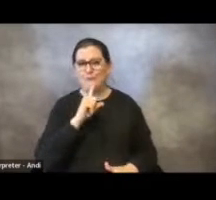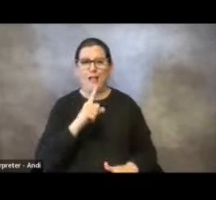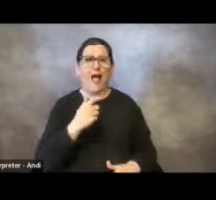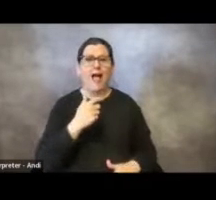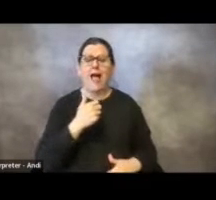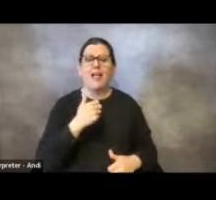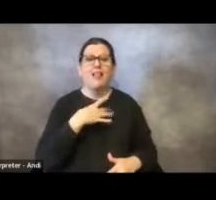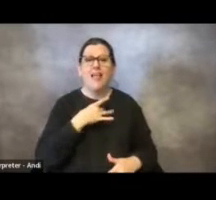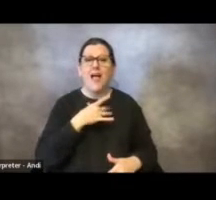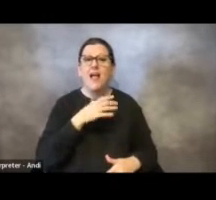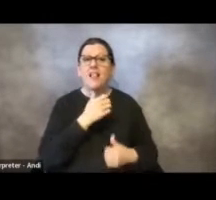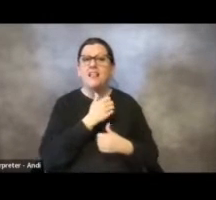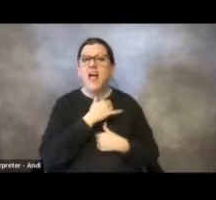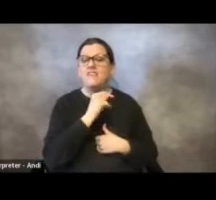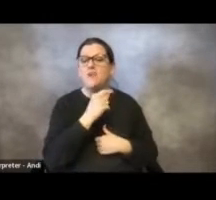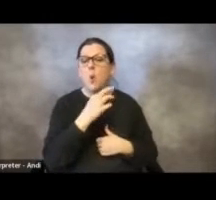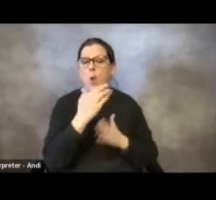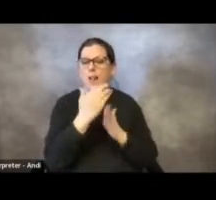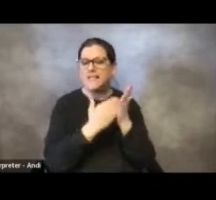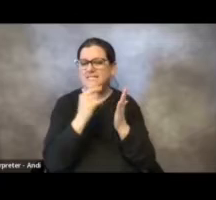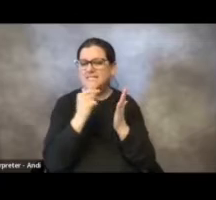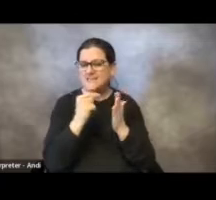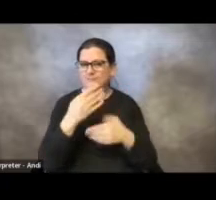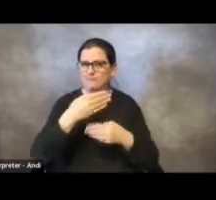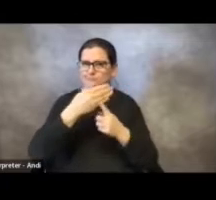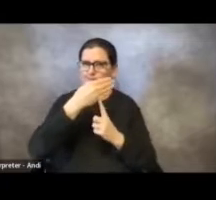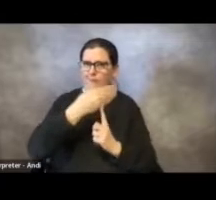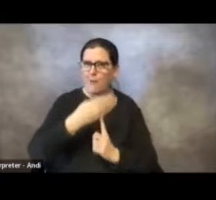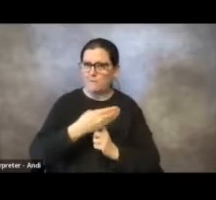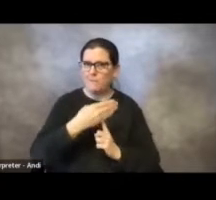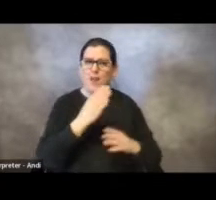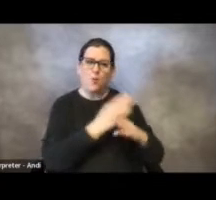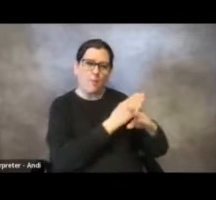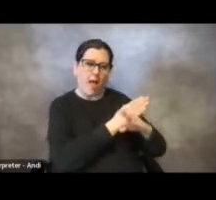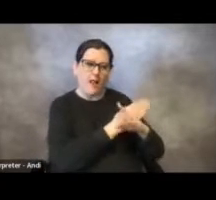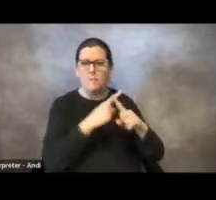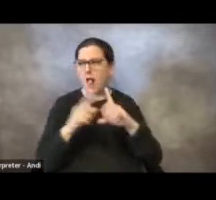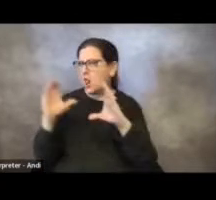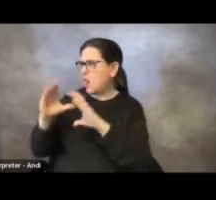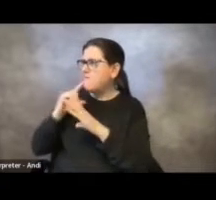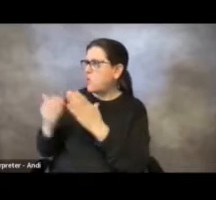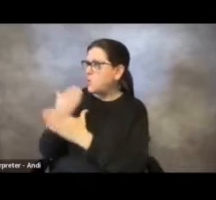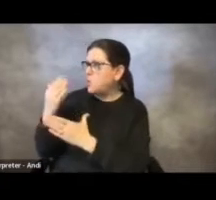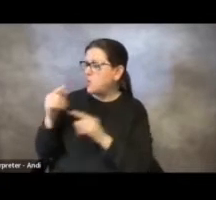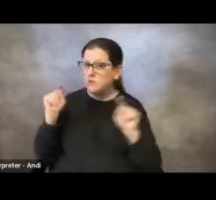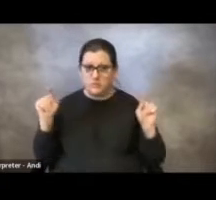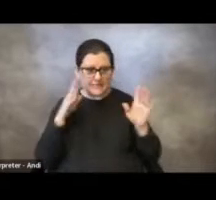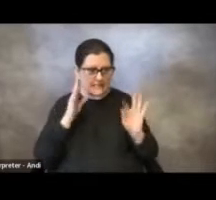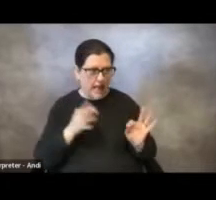list it. It's a weird thing where they remodeled the house, and then they go look for house. And then they have to decide do we stay and love it? Or do we